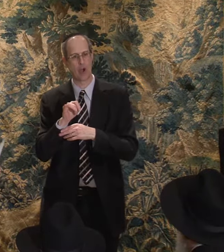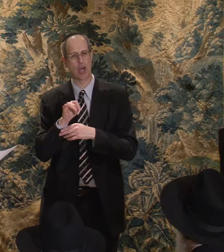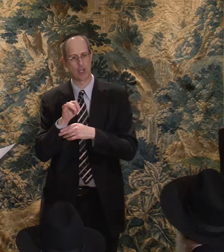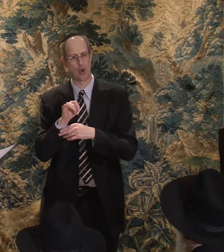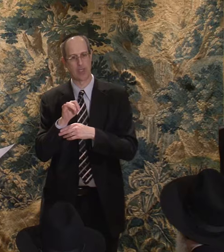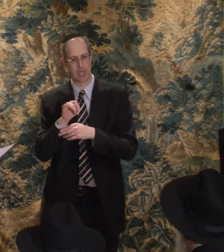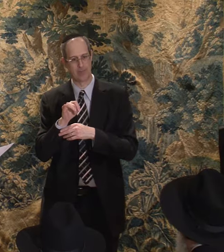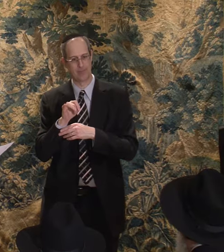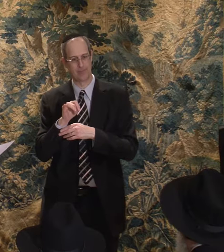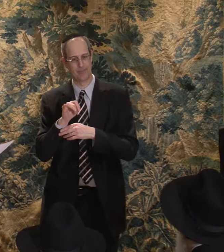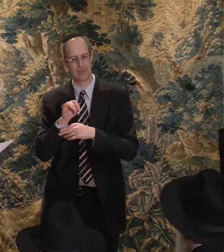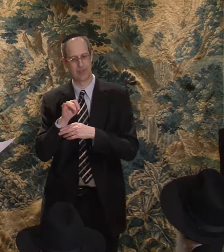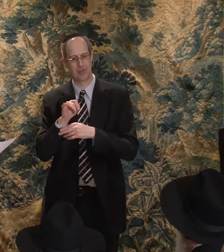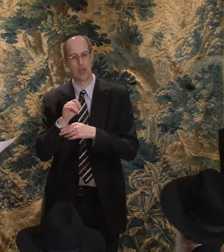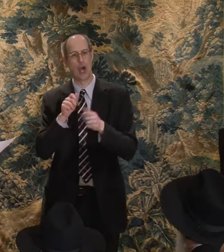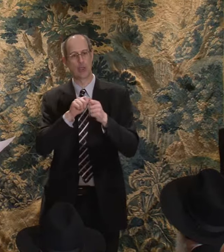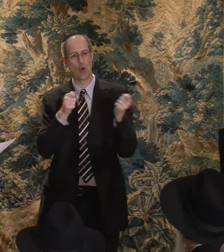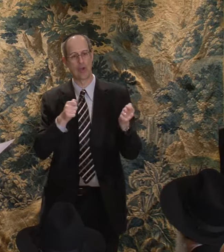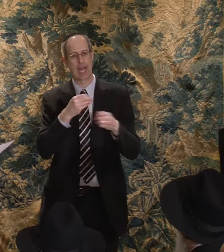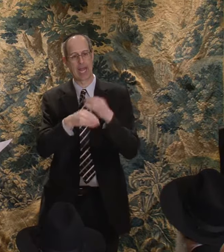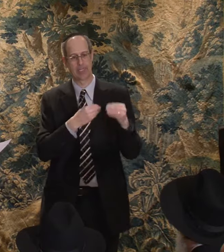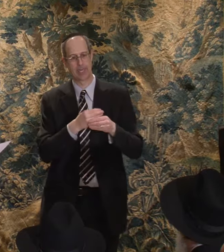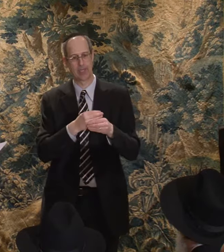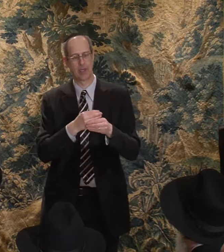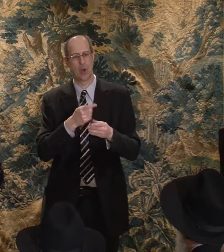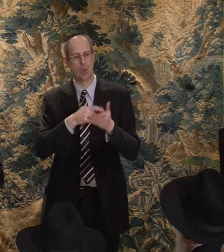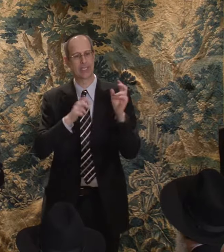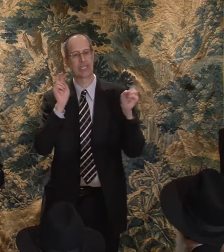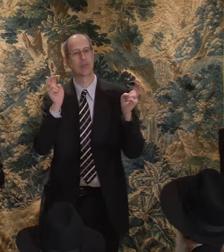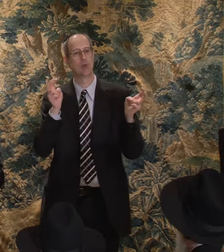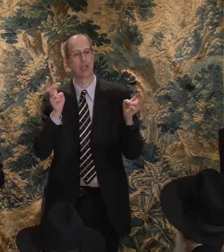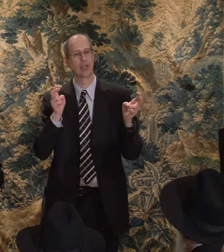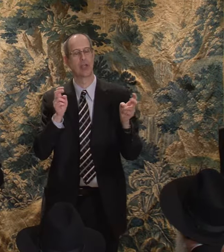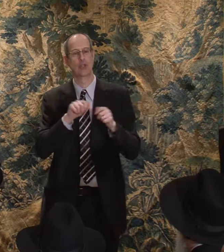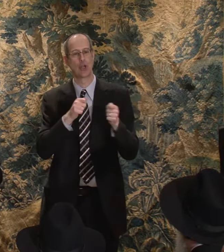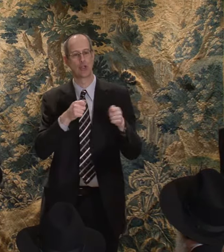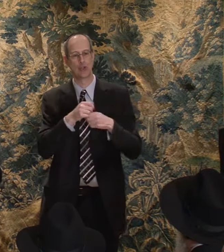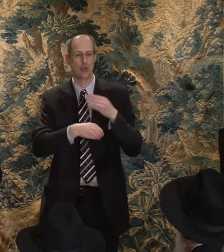no tourist has said what an expression that the terrorist has said so the